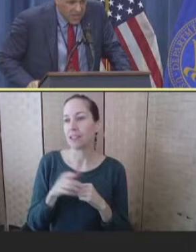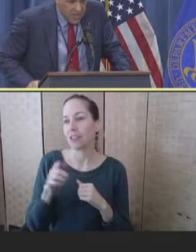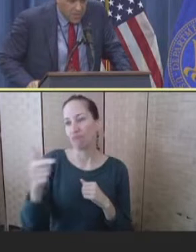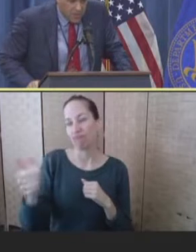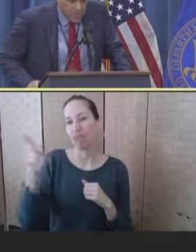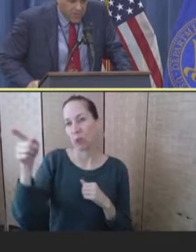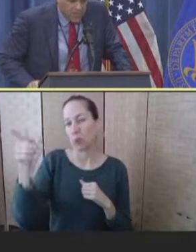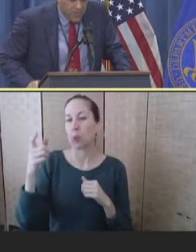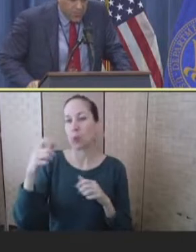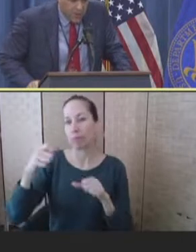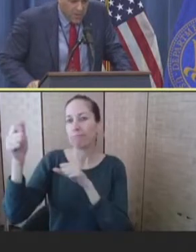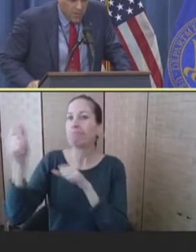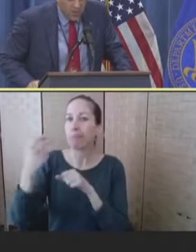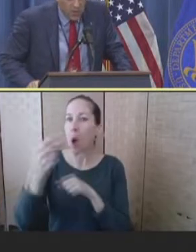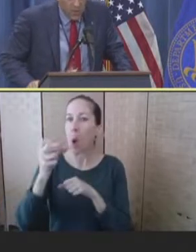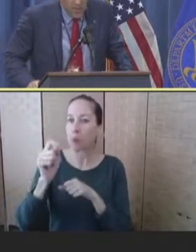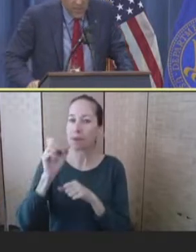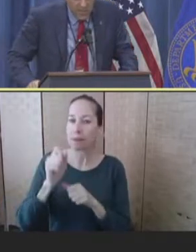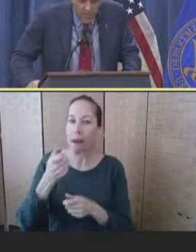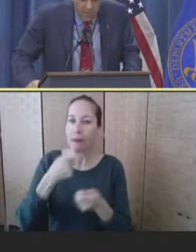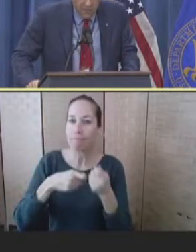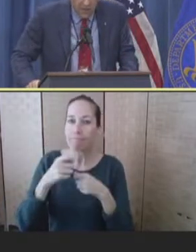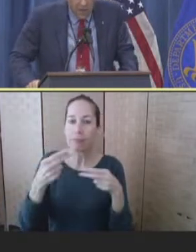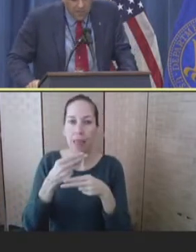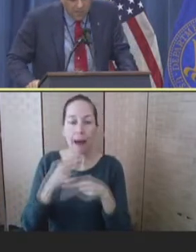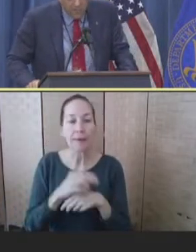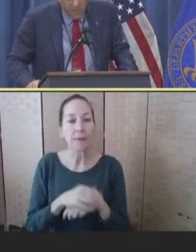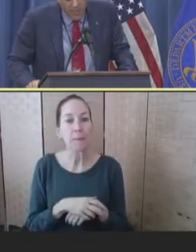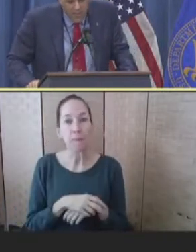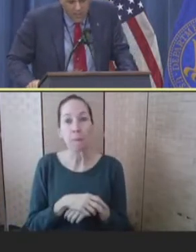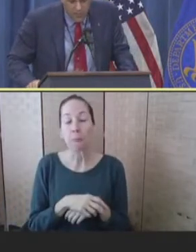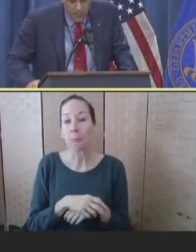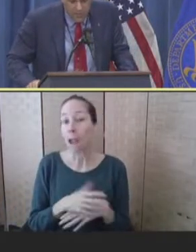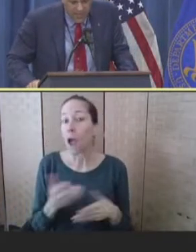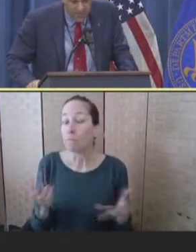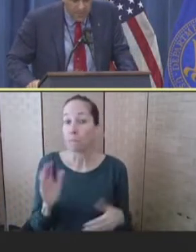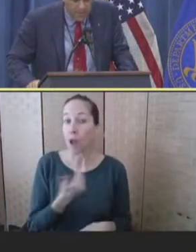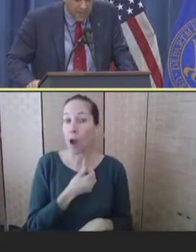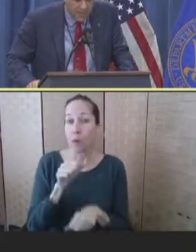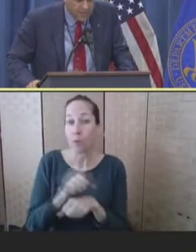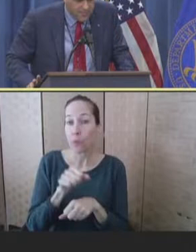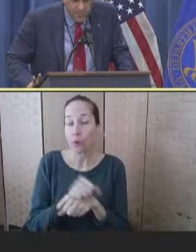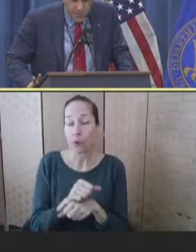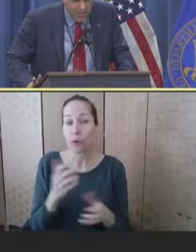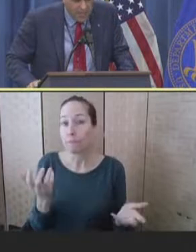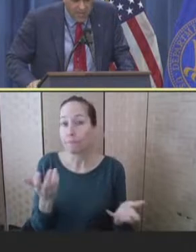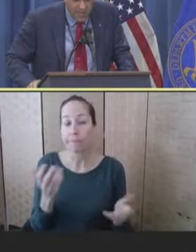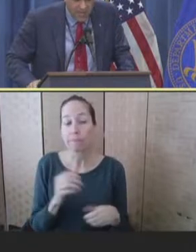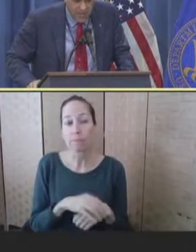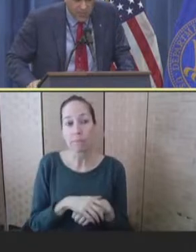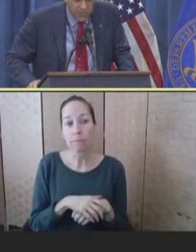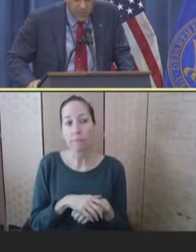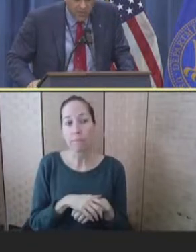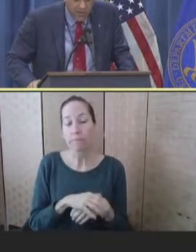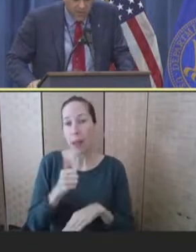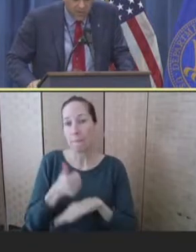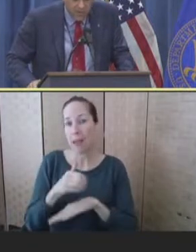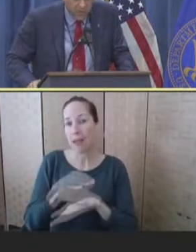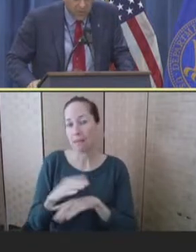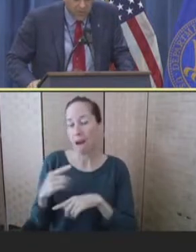So, the work that we're doing has come from really 16 years of research.